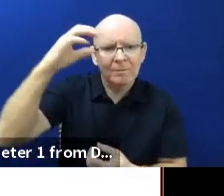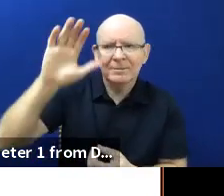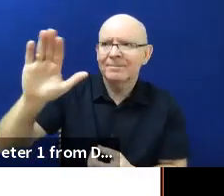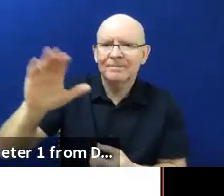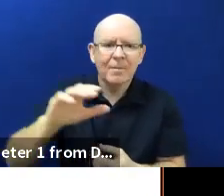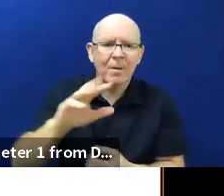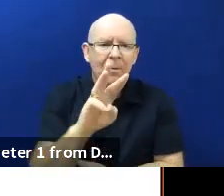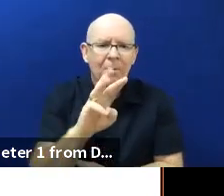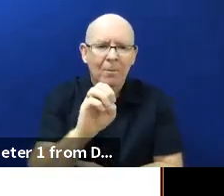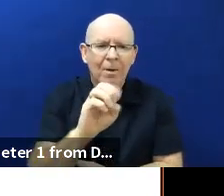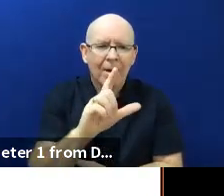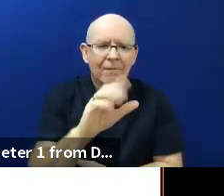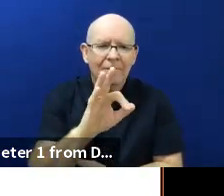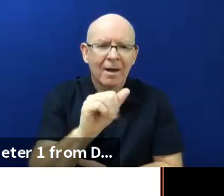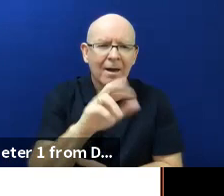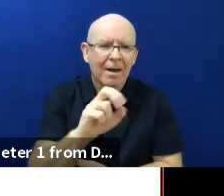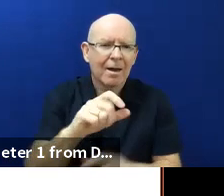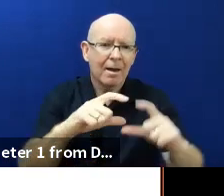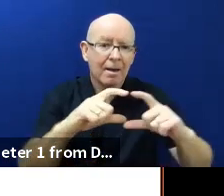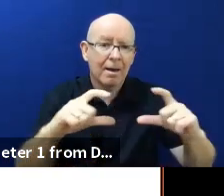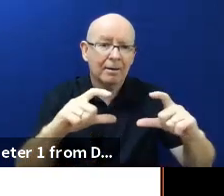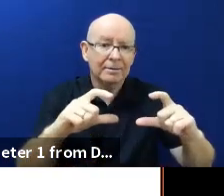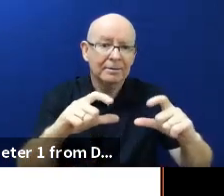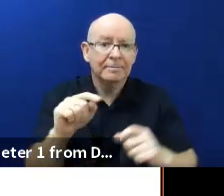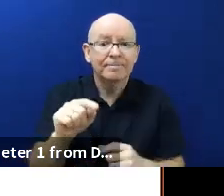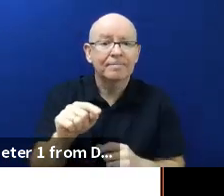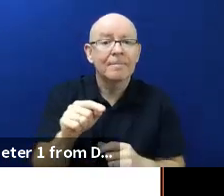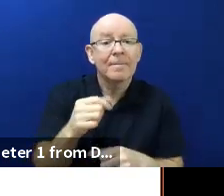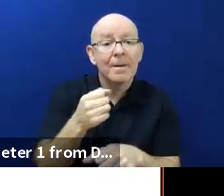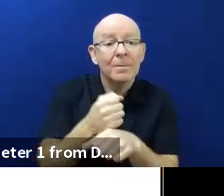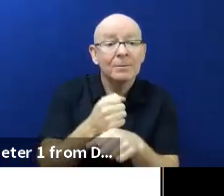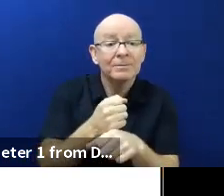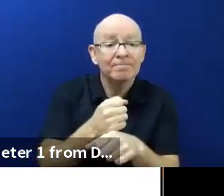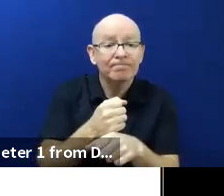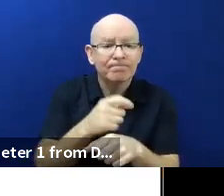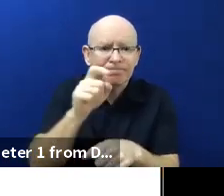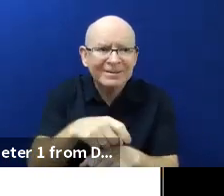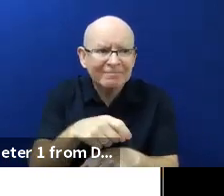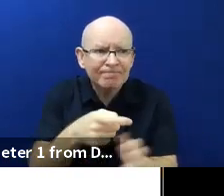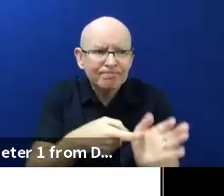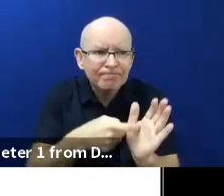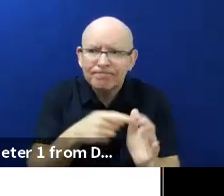Universal Coverage Scheme which covers the cost of healthcare, rehabilitation, assistive devices,